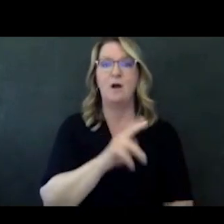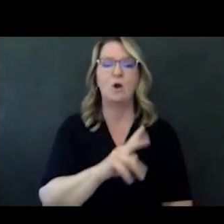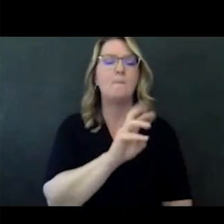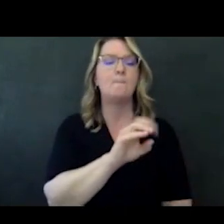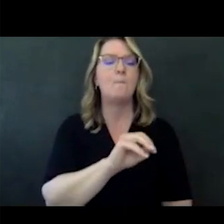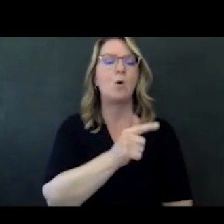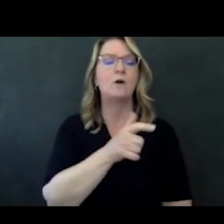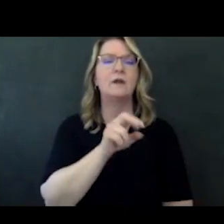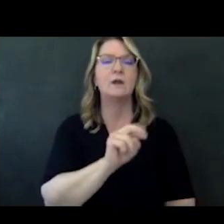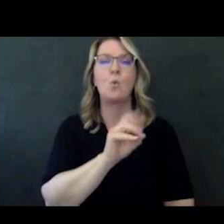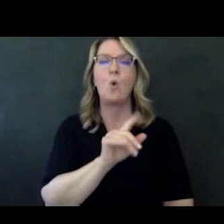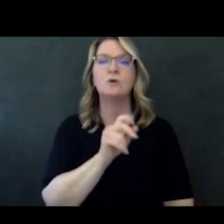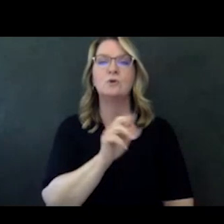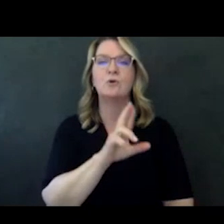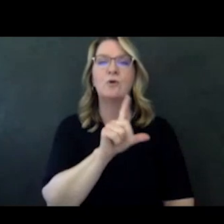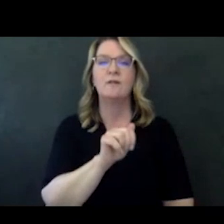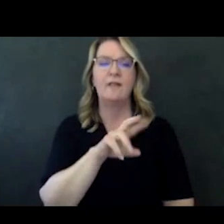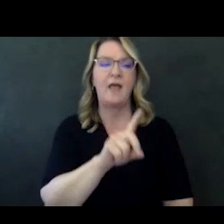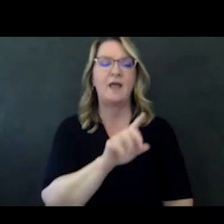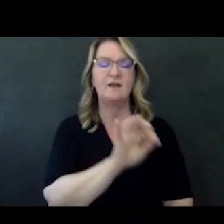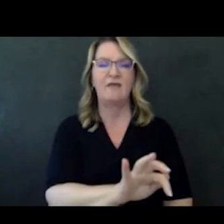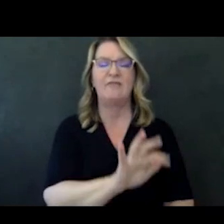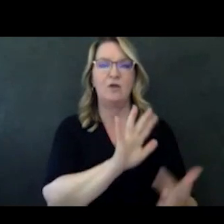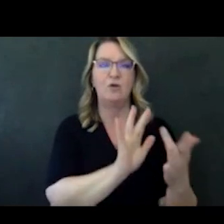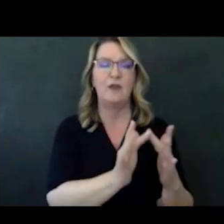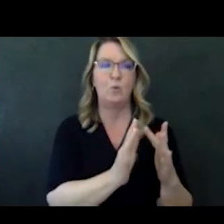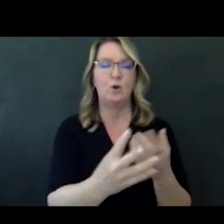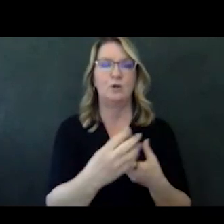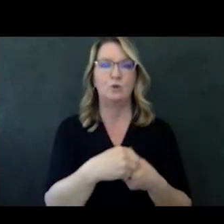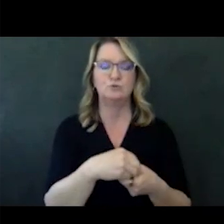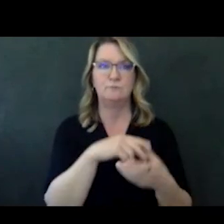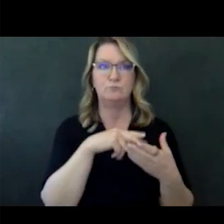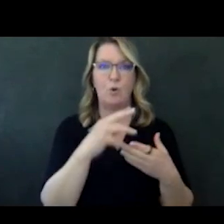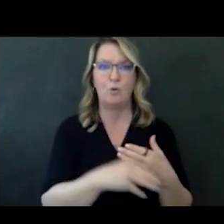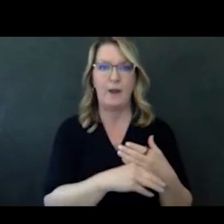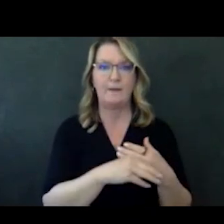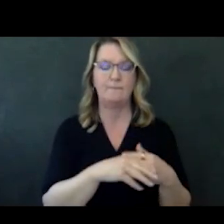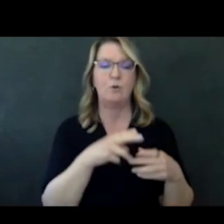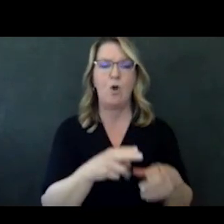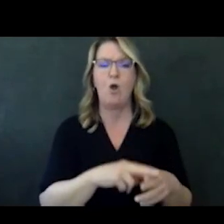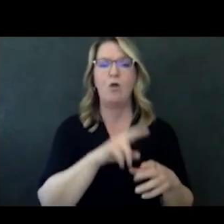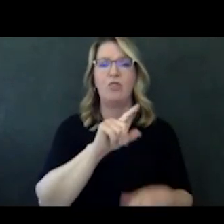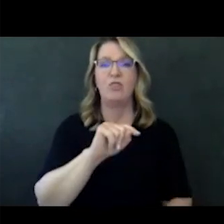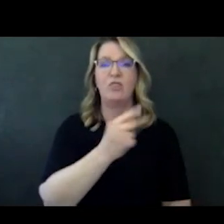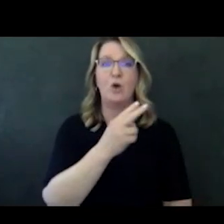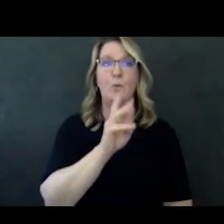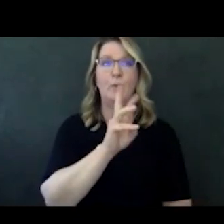and their work inclusion network, The Wynn, as an employer and a referral source for participants.